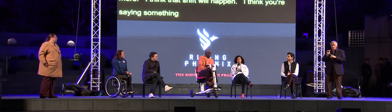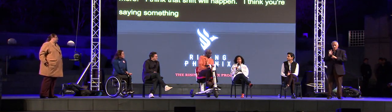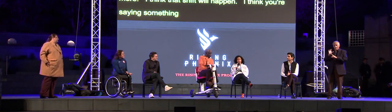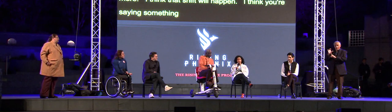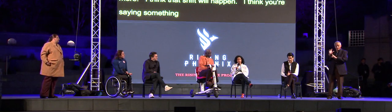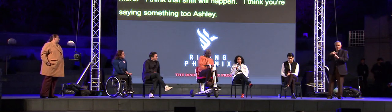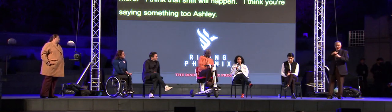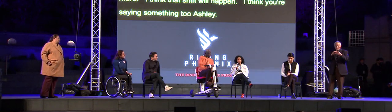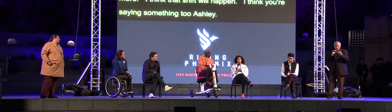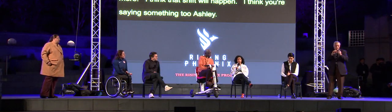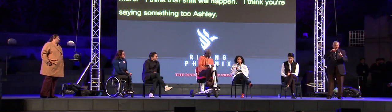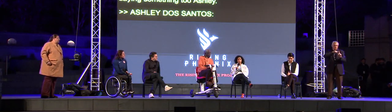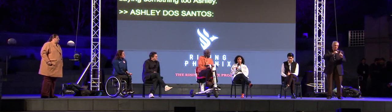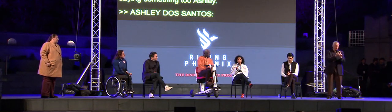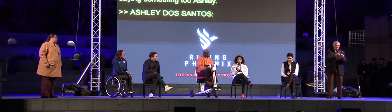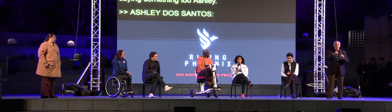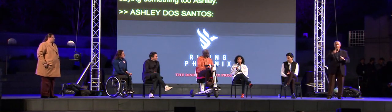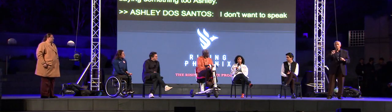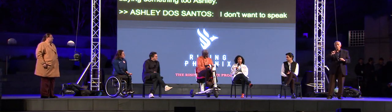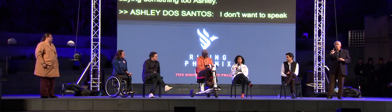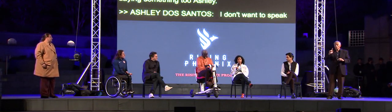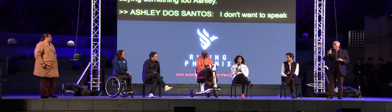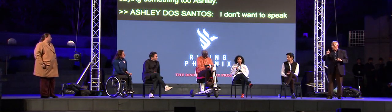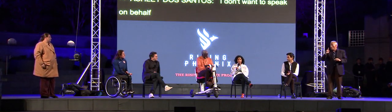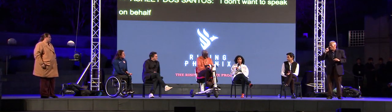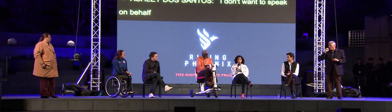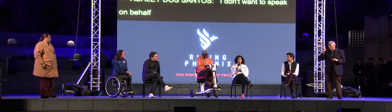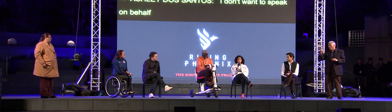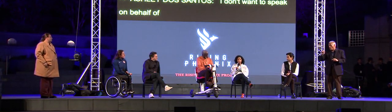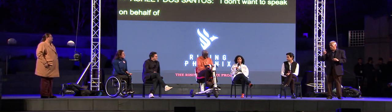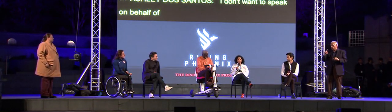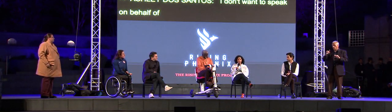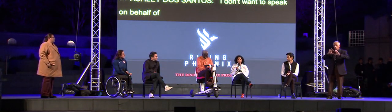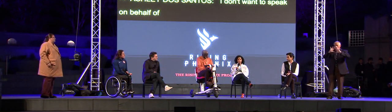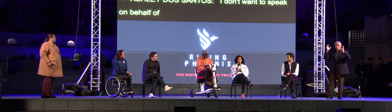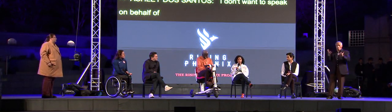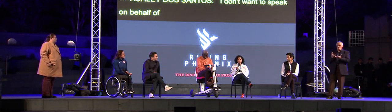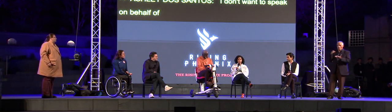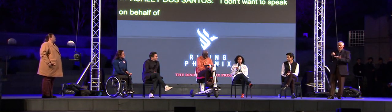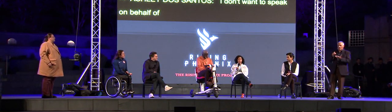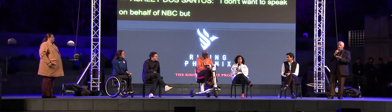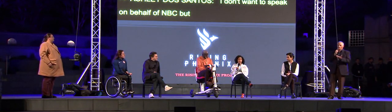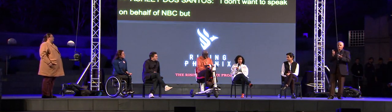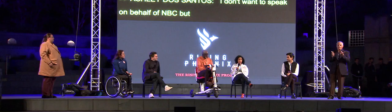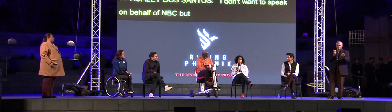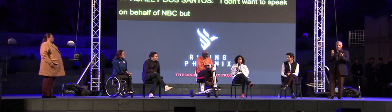but I think 2021, for probably the entire world, was a big time of experimentation